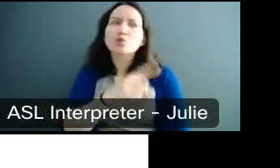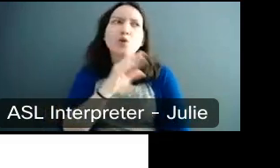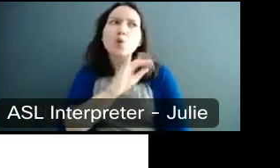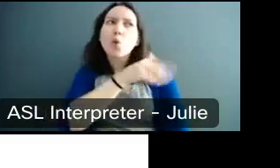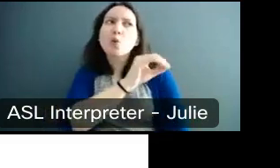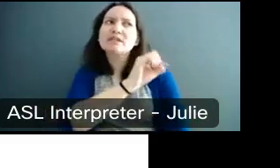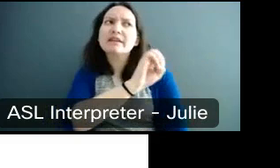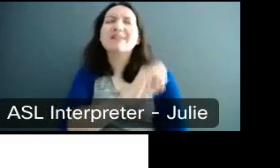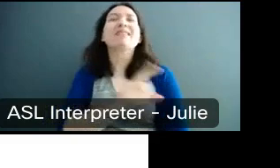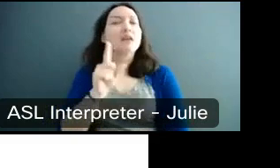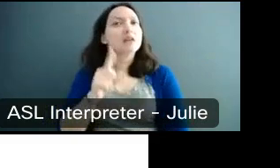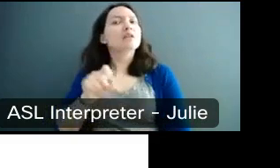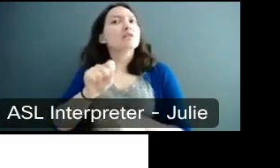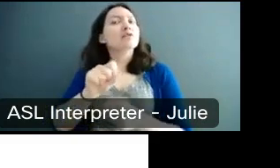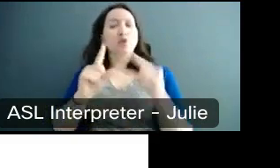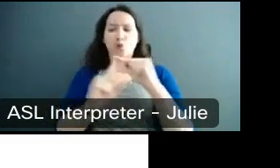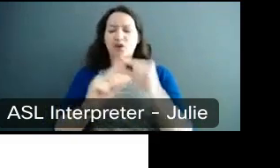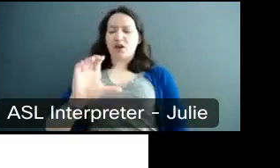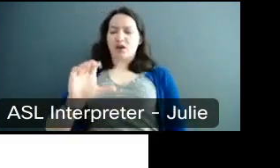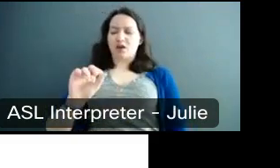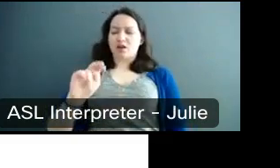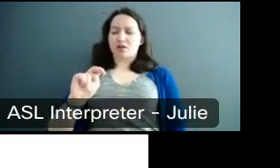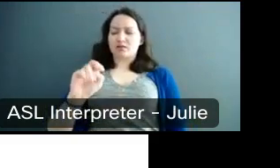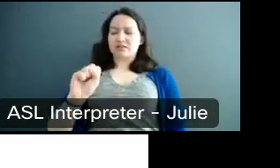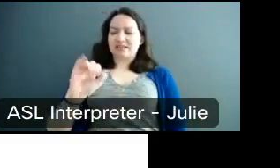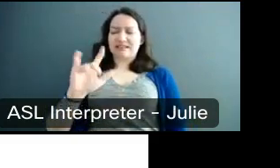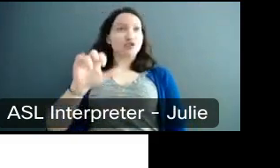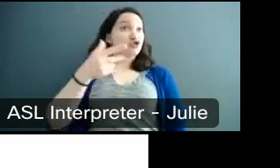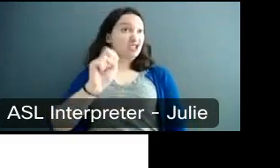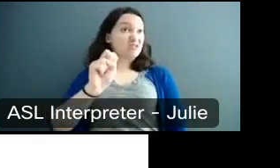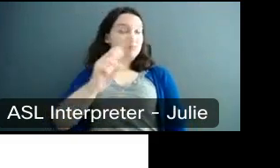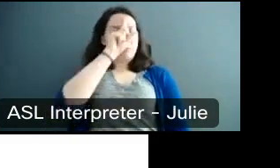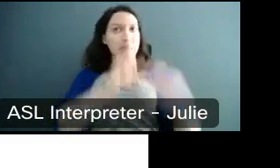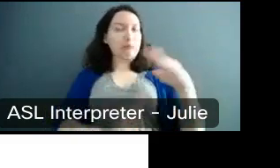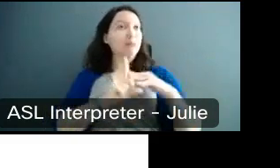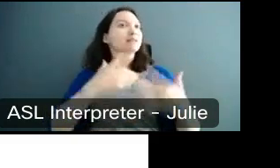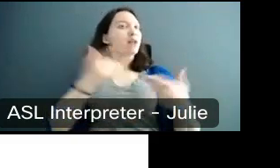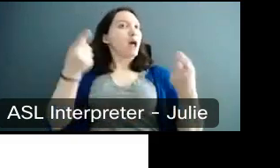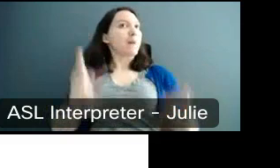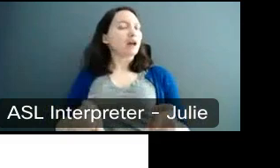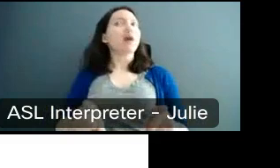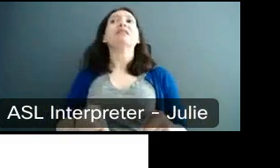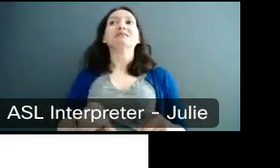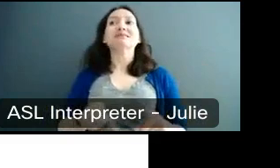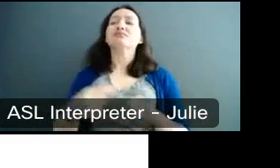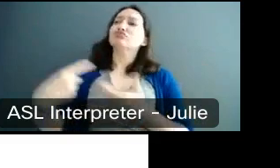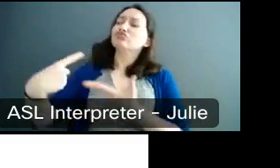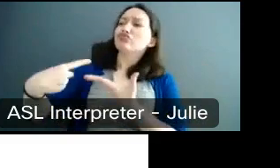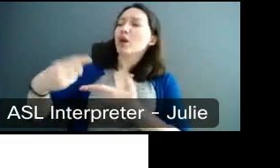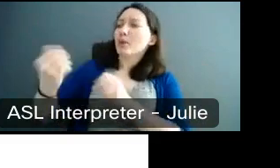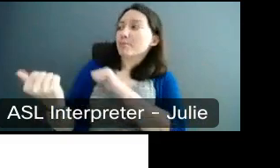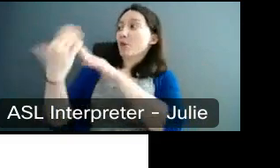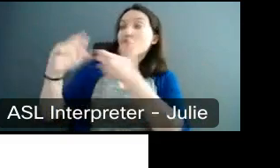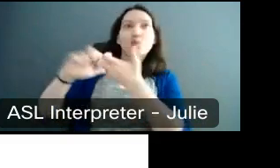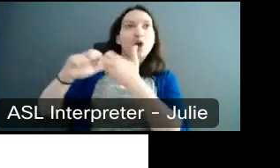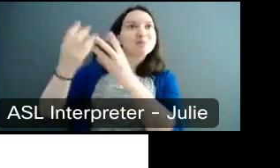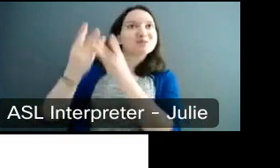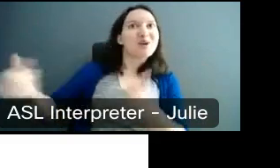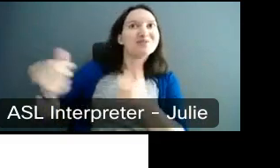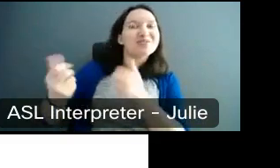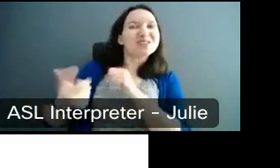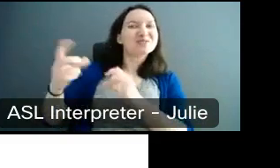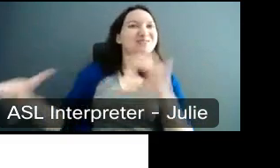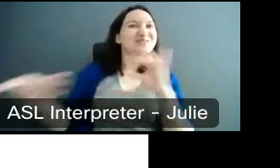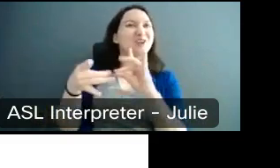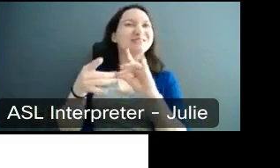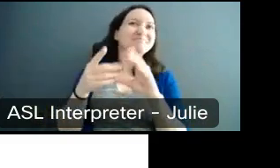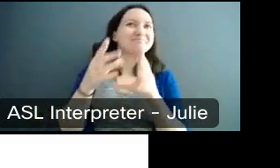Concierge was coming to my mind because, you know, like, usually that's what happens is that they they address and solve the problem and connect you with. They had to get tickets, I guess. Um, but.